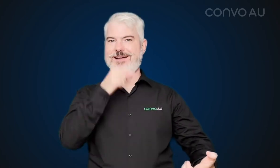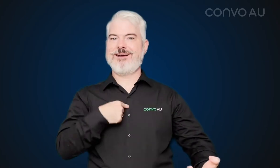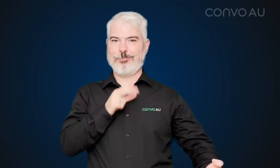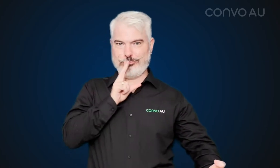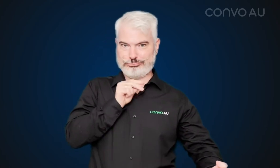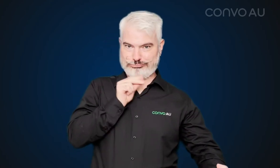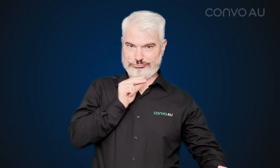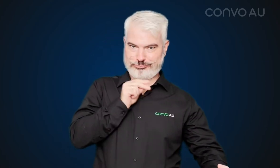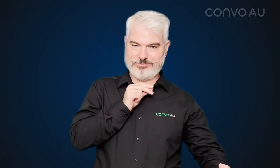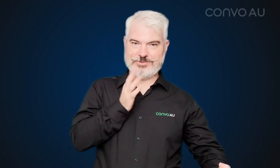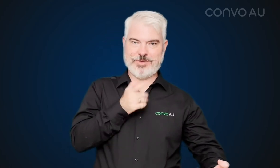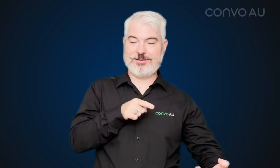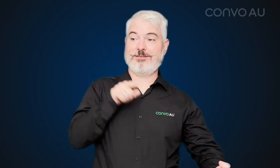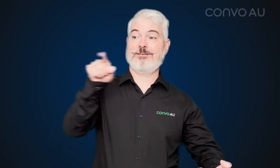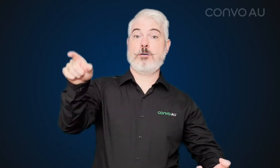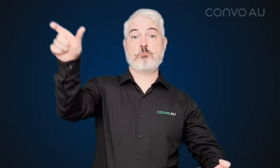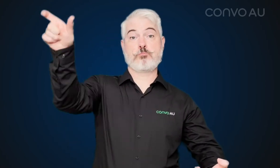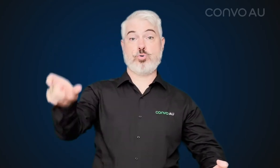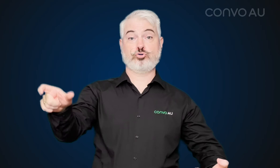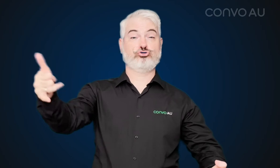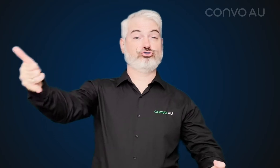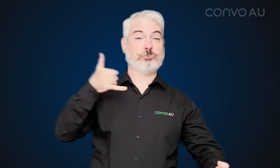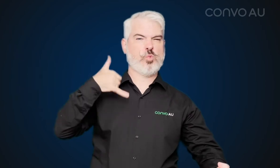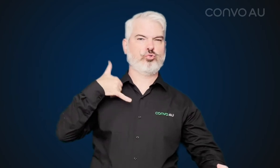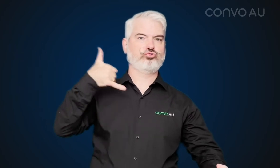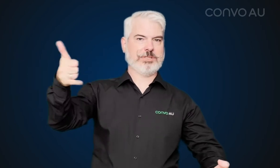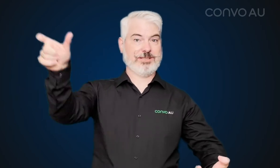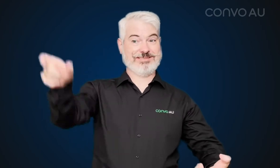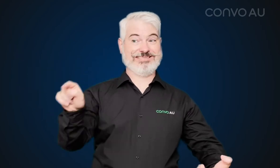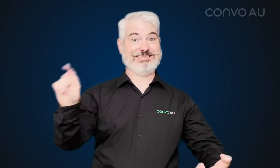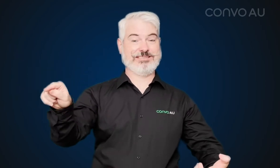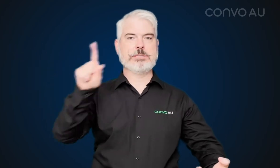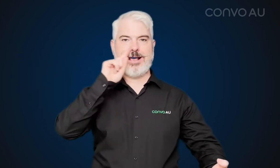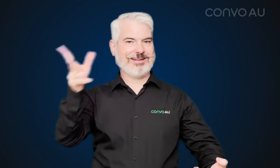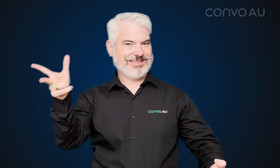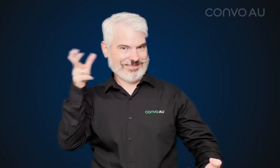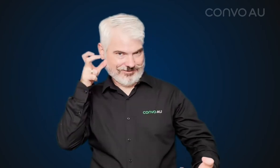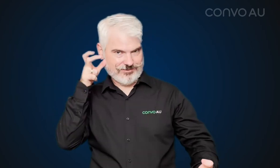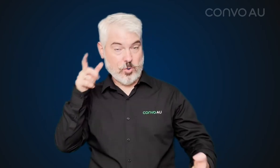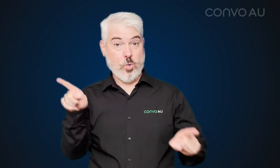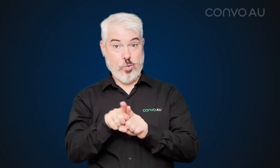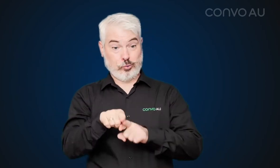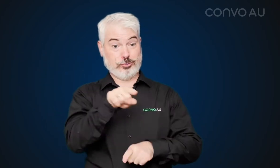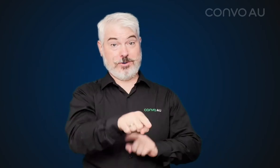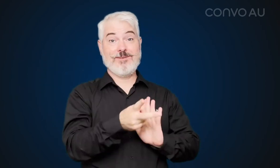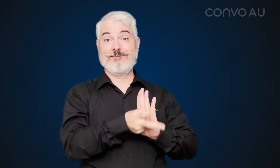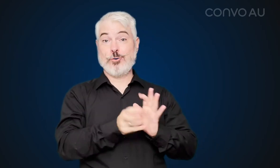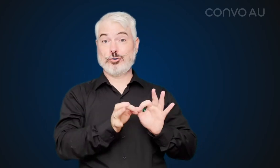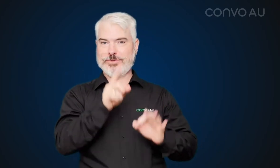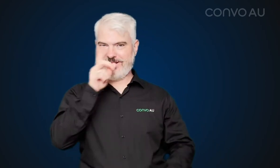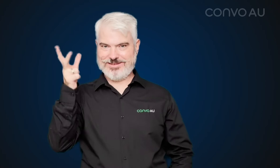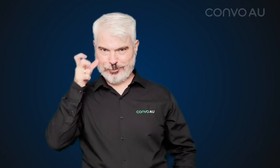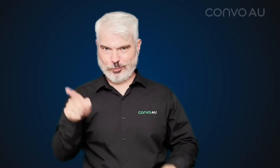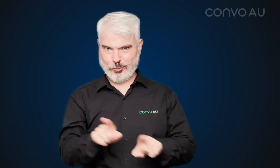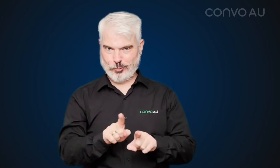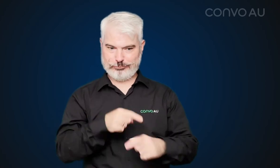This will allow our Video Interpreter and the person on the phone to hear your voice.